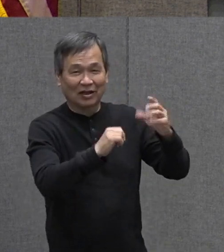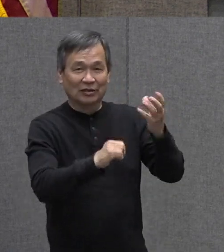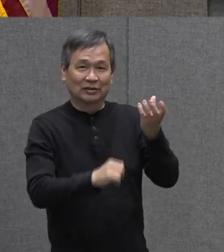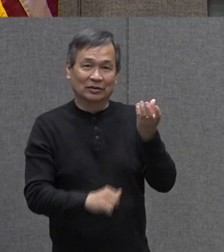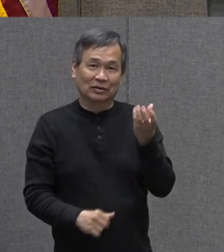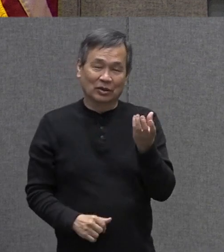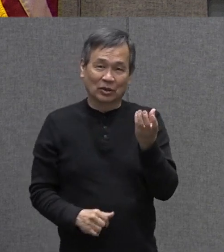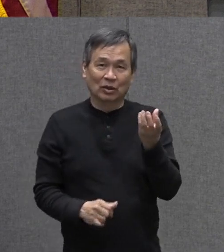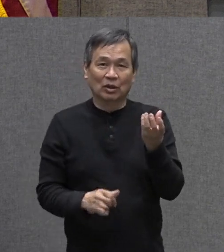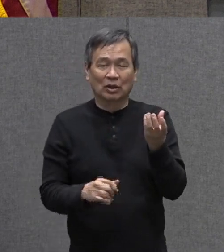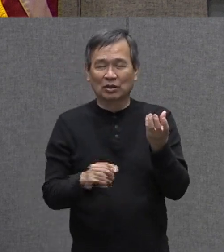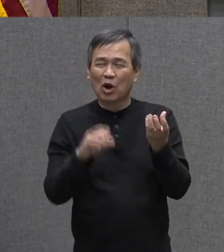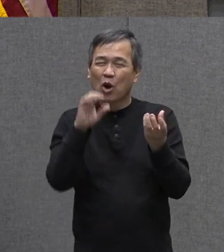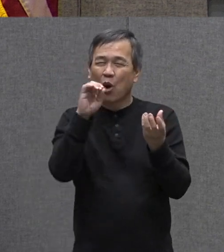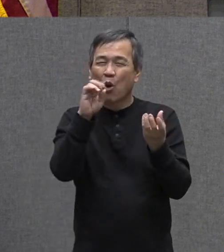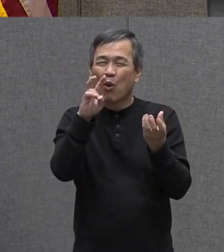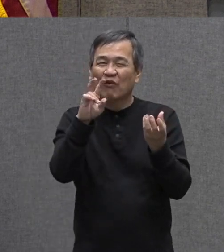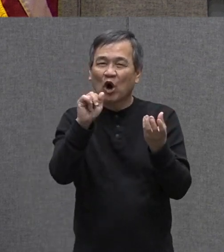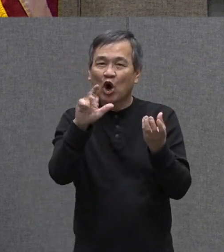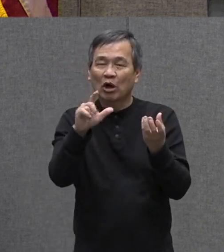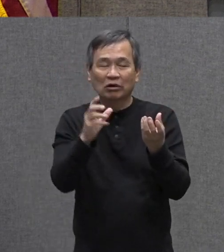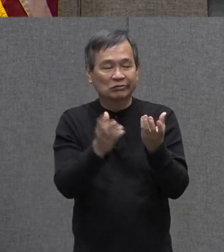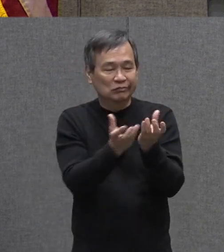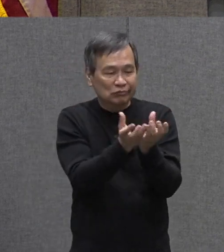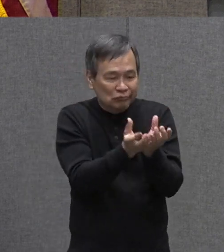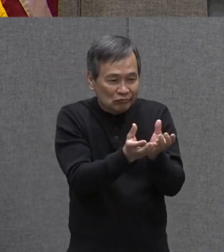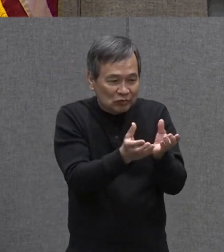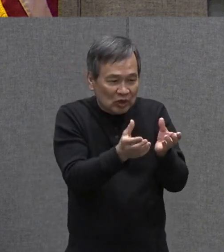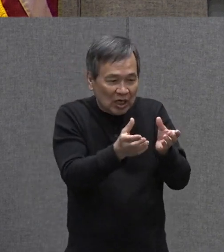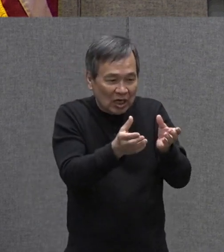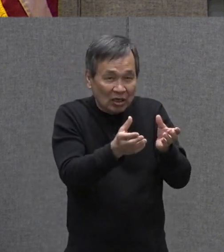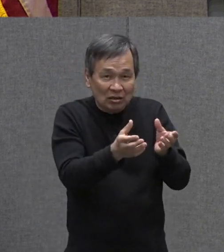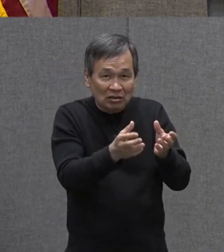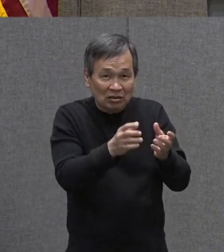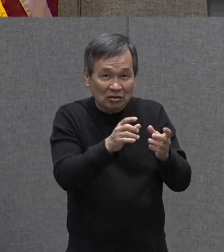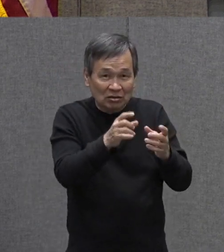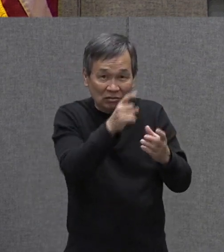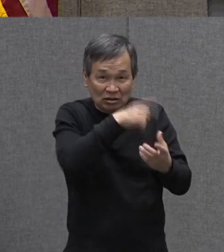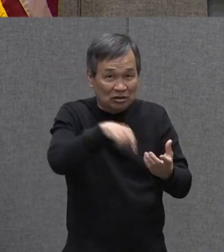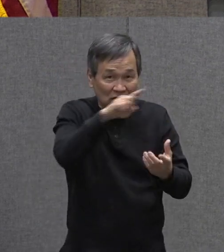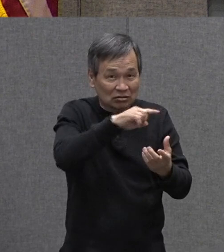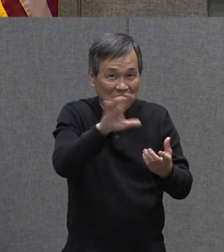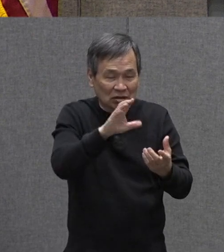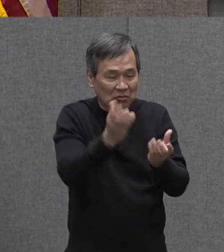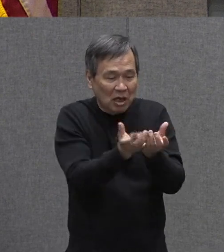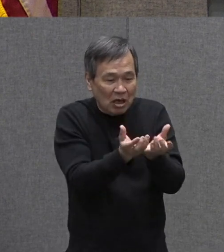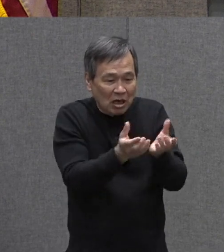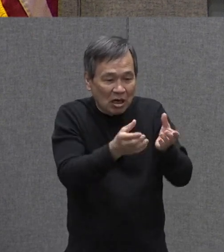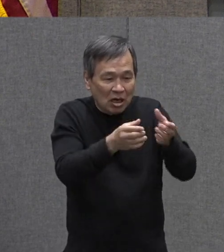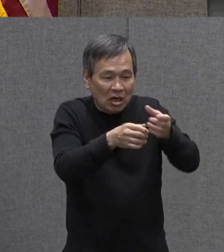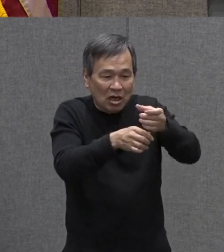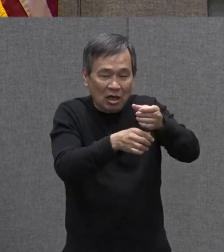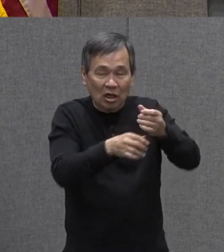It is an oval shape. It's kind of round. Oh, now that I'm using my sense of touch,